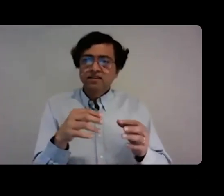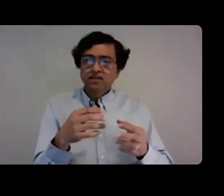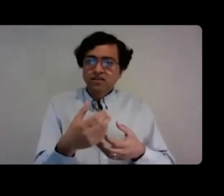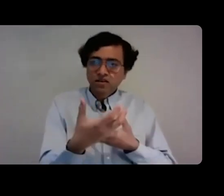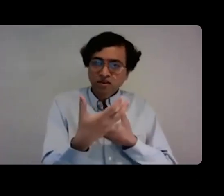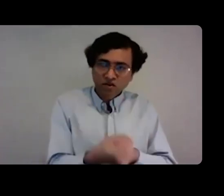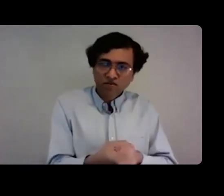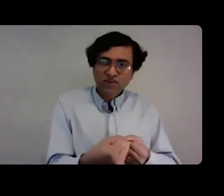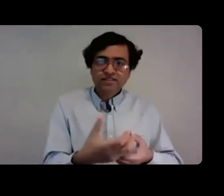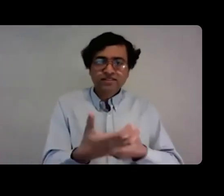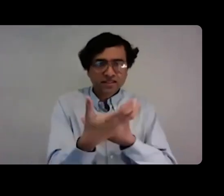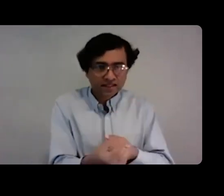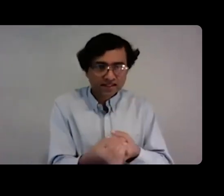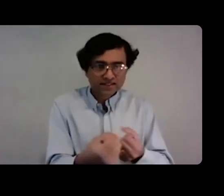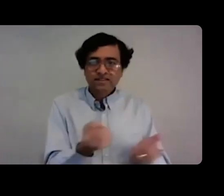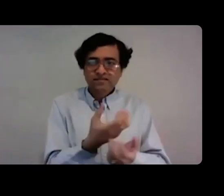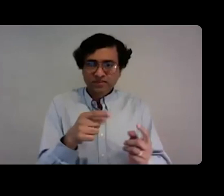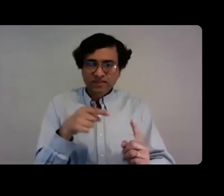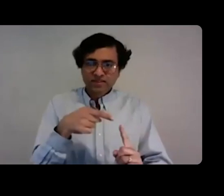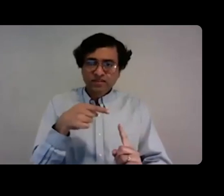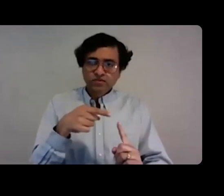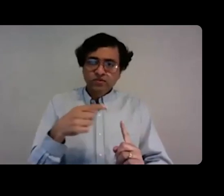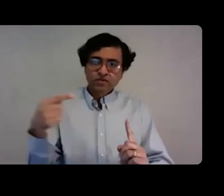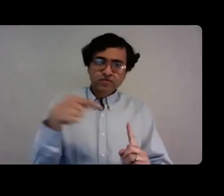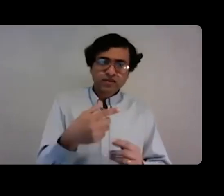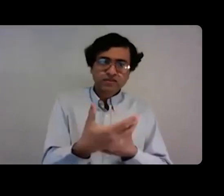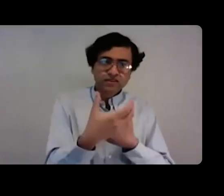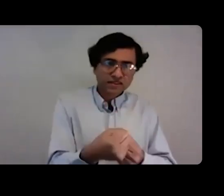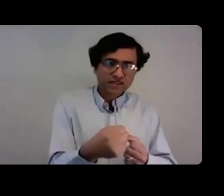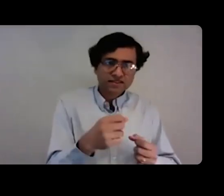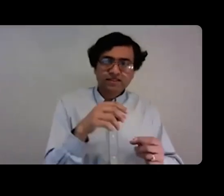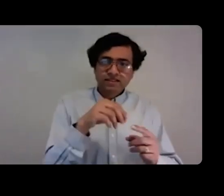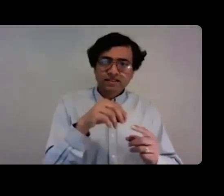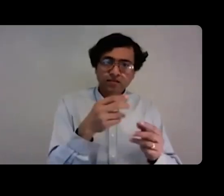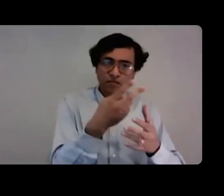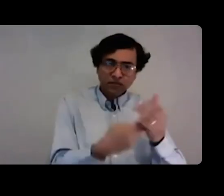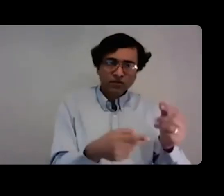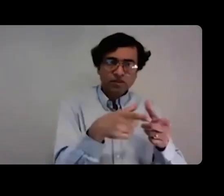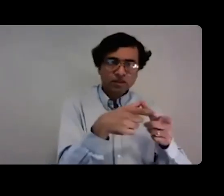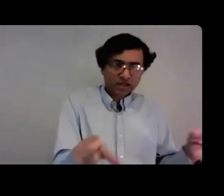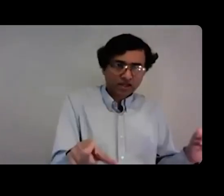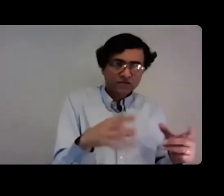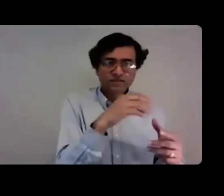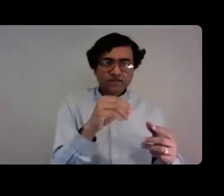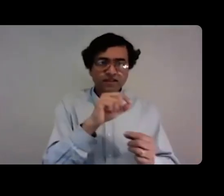So there are fears or concerns about confidence, about being misunderstood, and